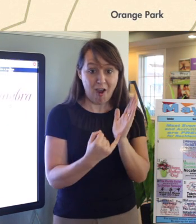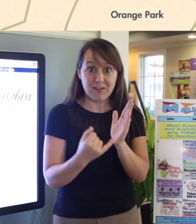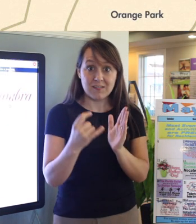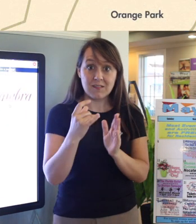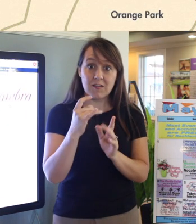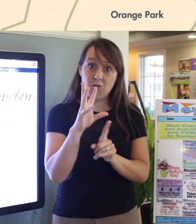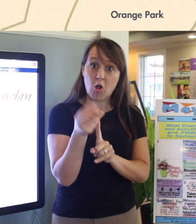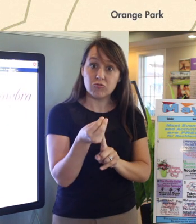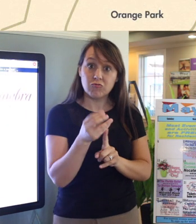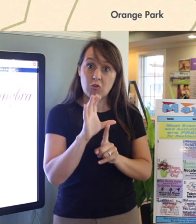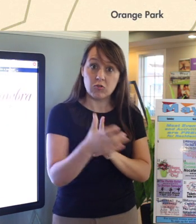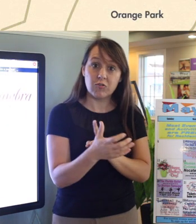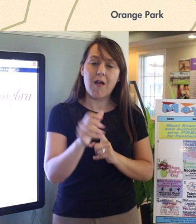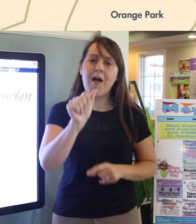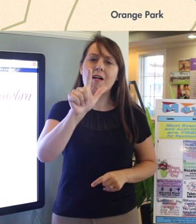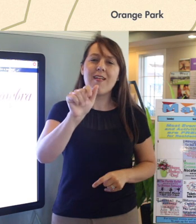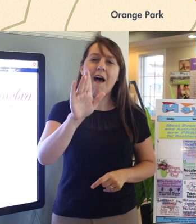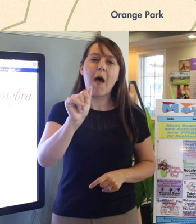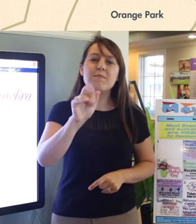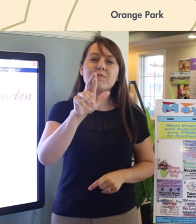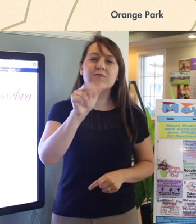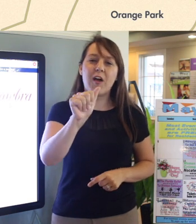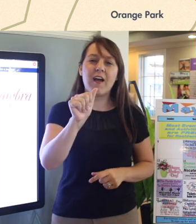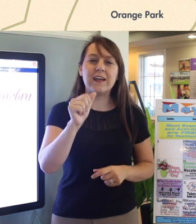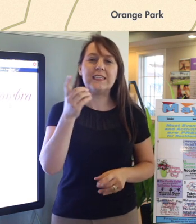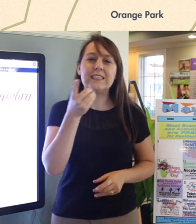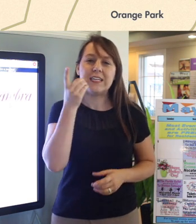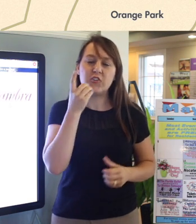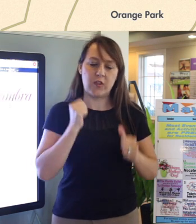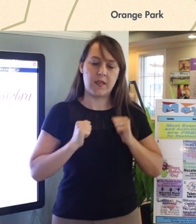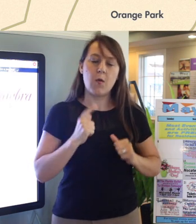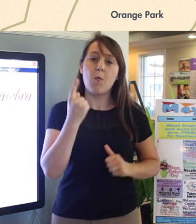the Alhambra dinner theater is actually one of the oldest